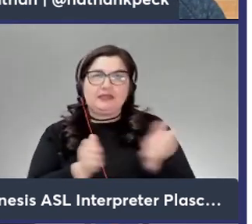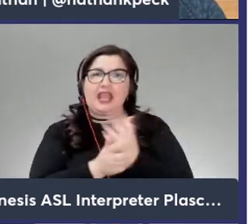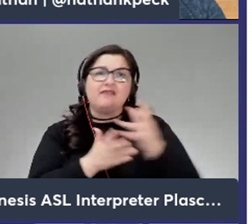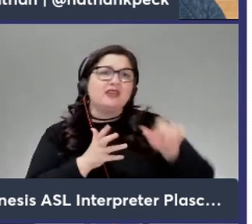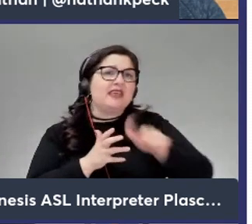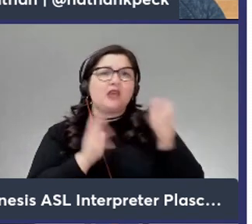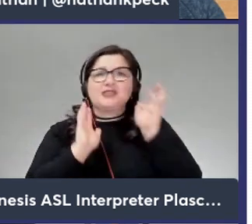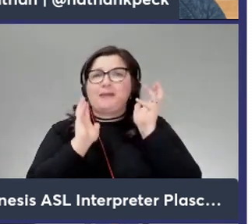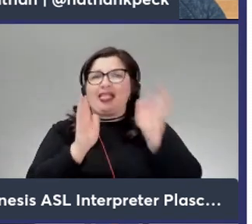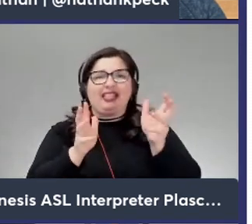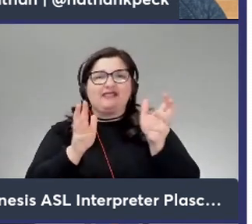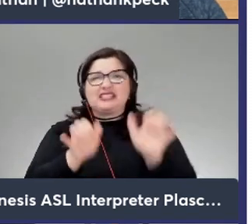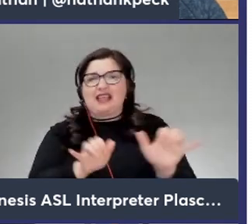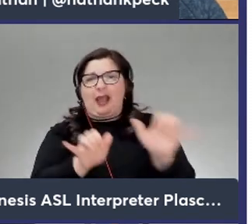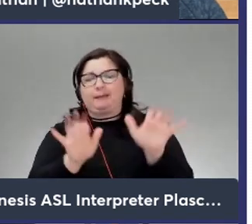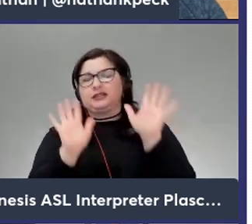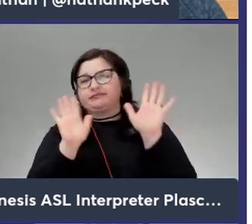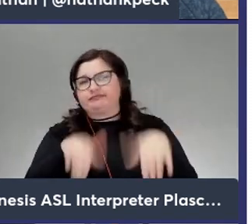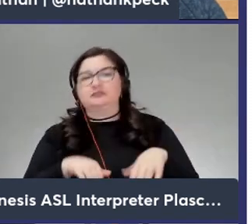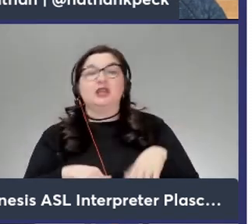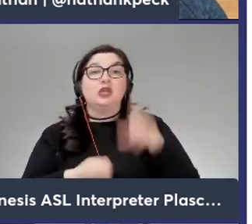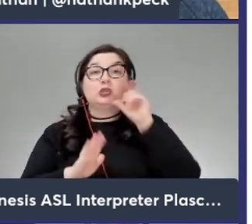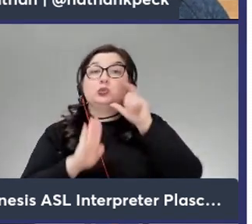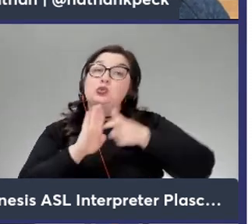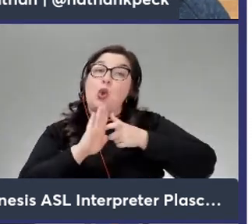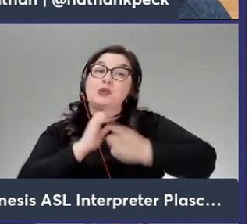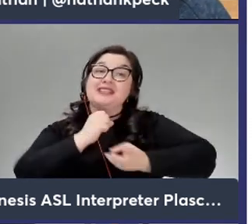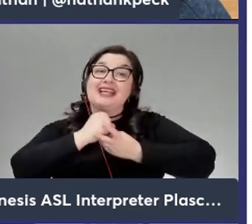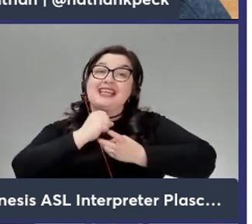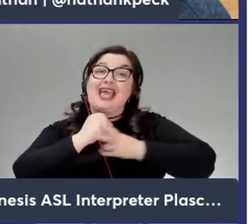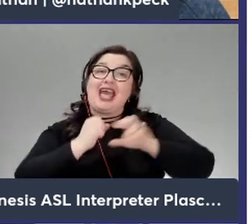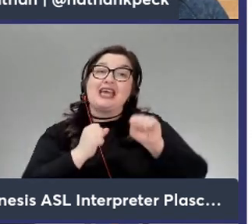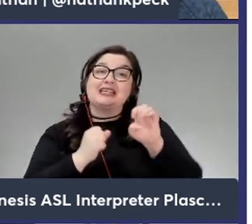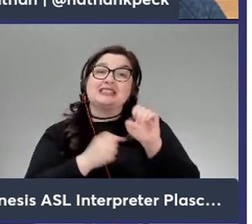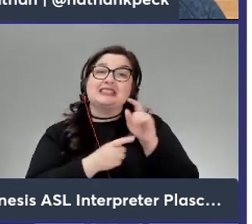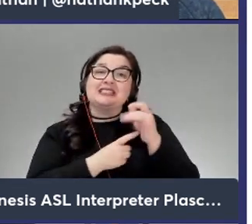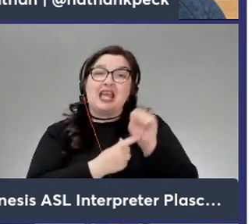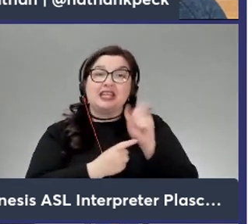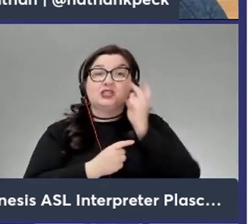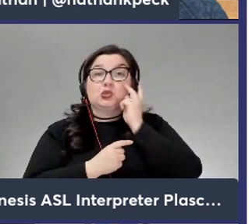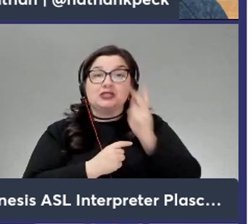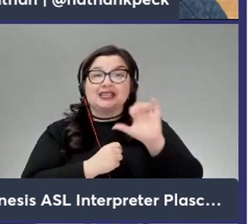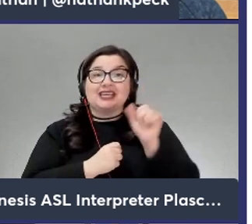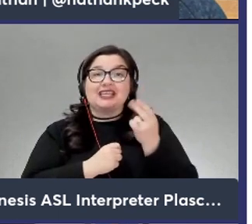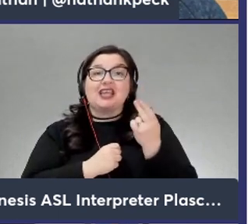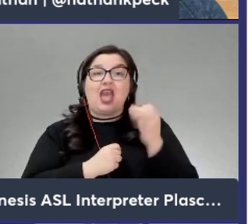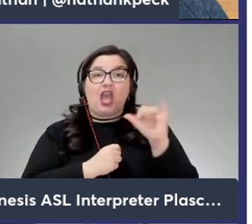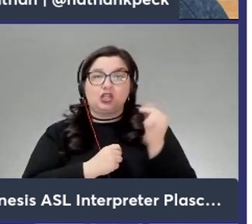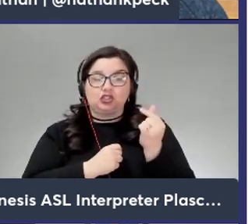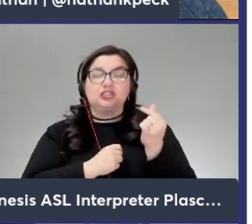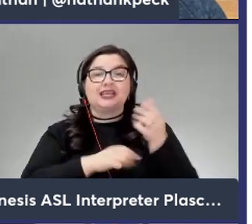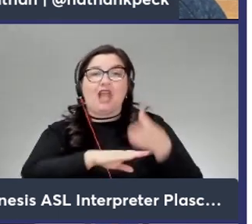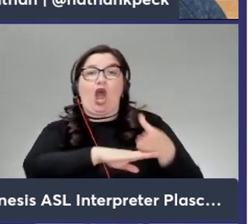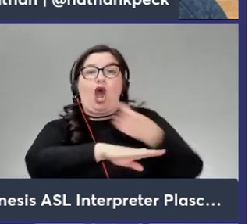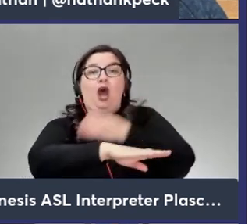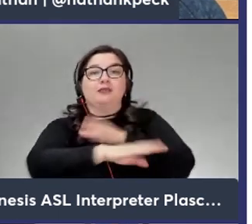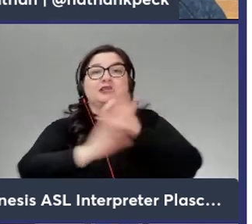And you'll notice here that in our cache settings, we have caching optimized. This is the recommended setting. It comes out of the box, ready to go for you.